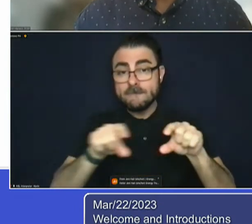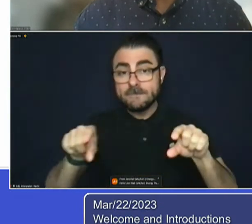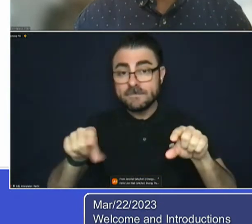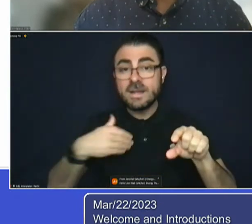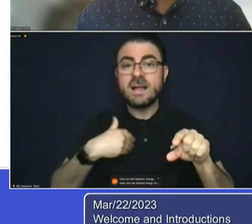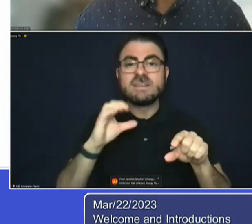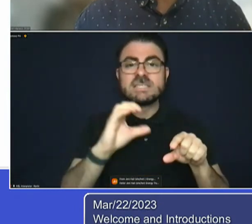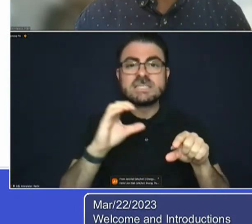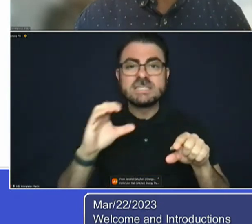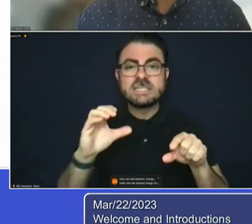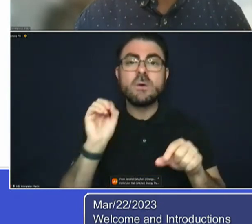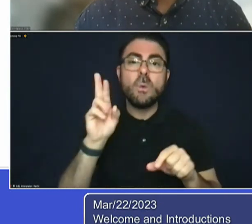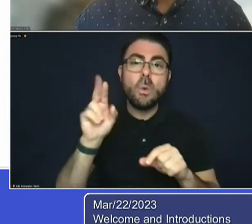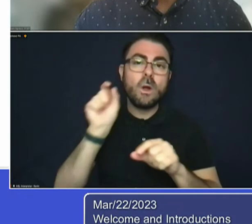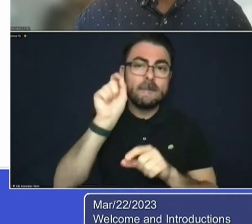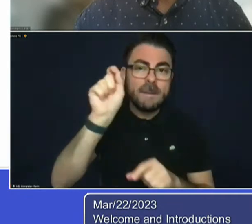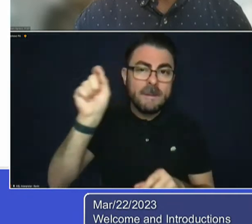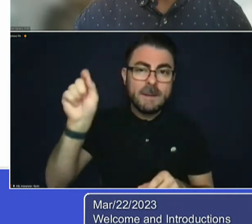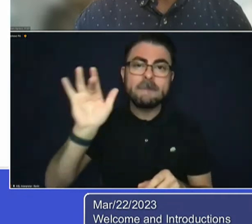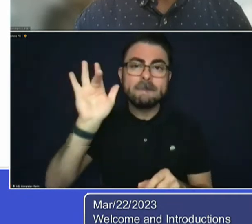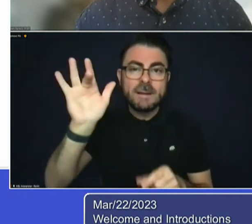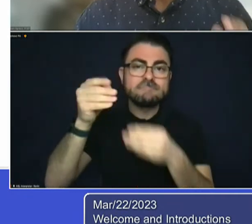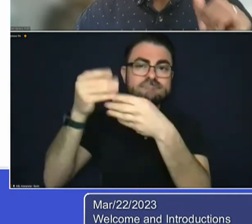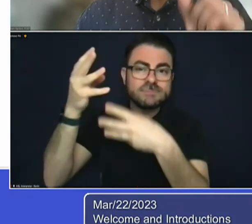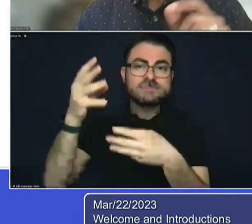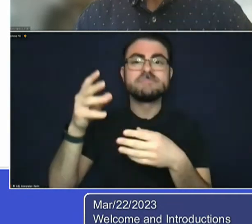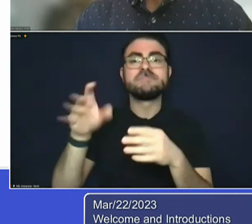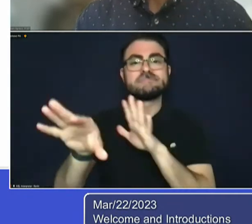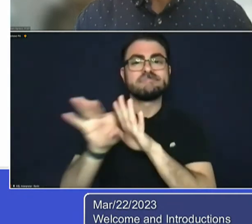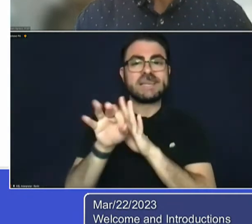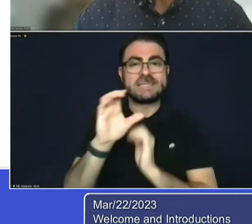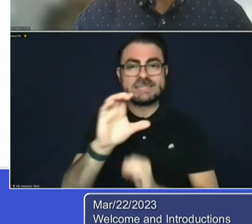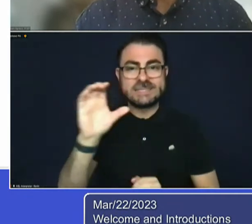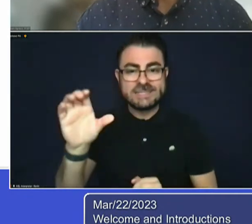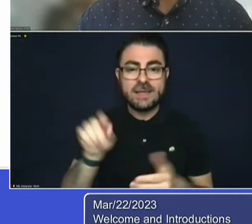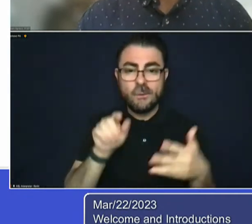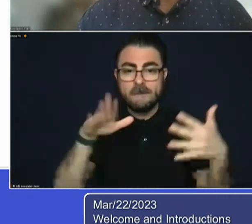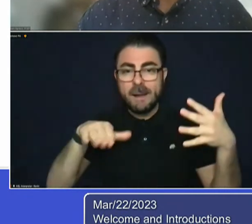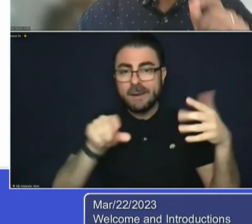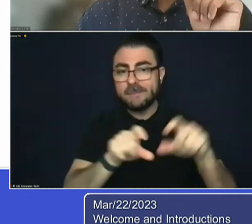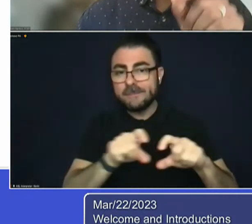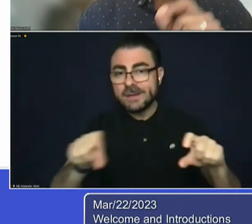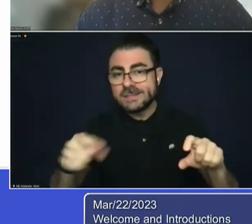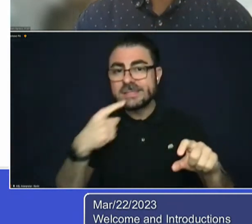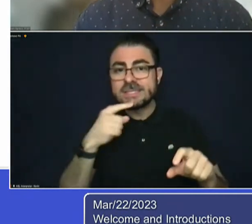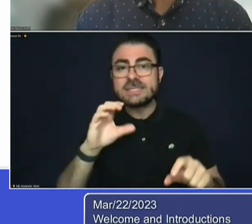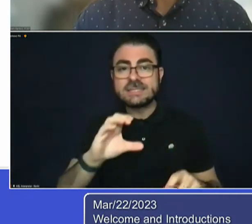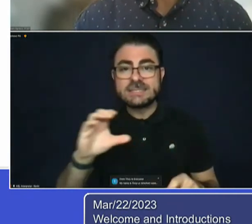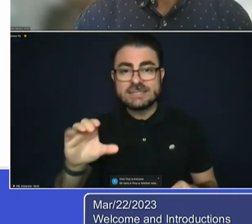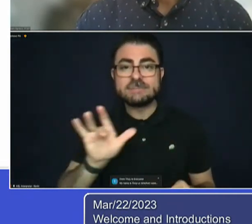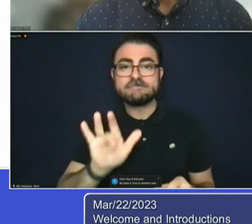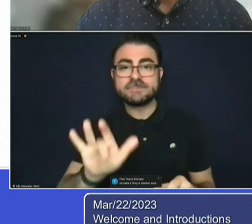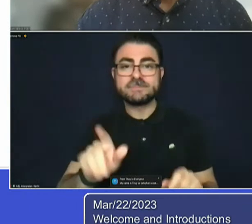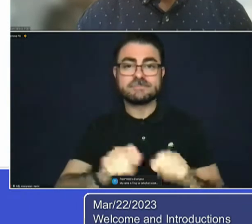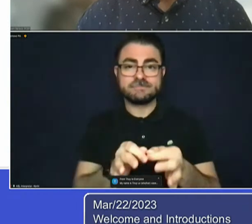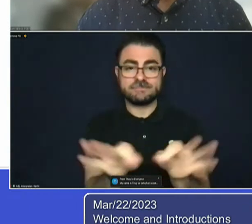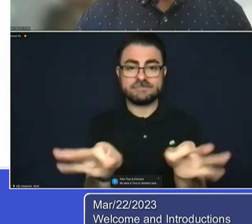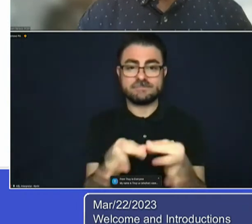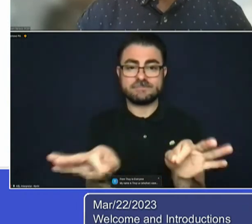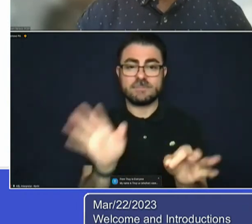CAPTIONING. IF YOU WANT TO ACCESS